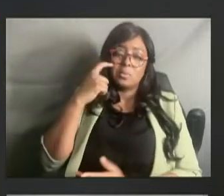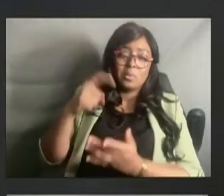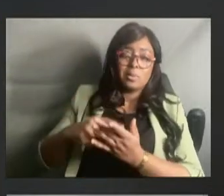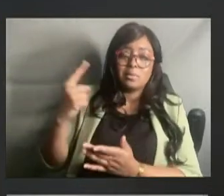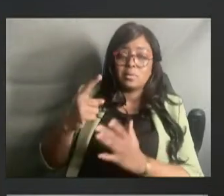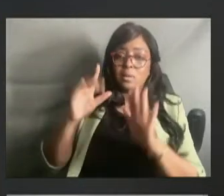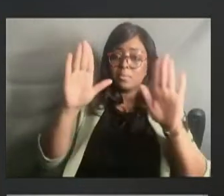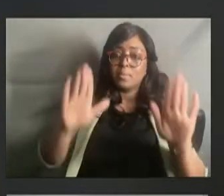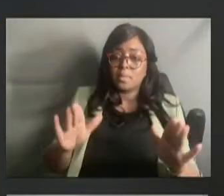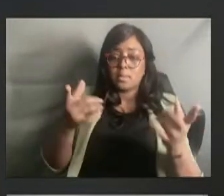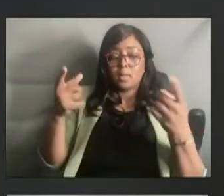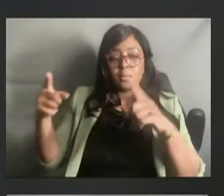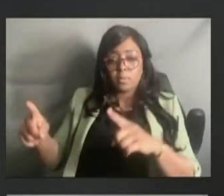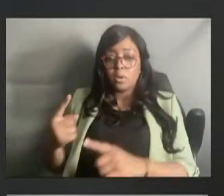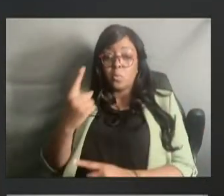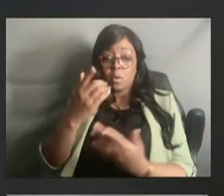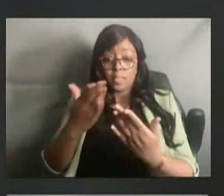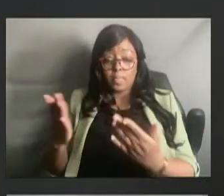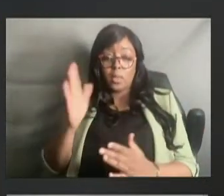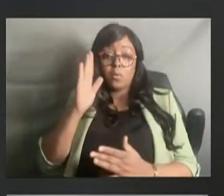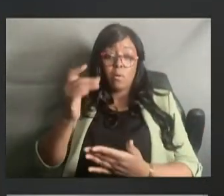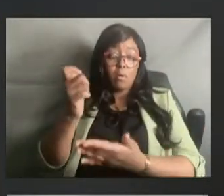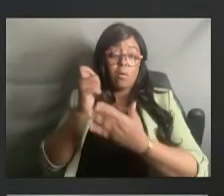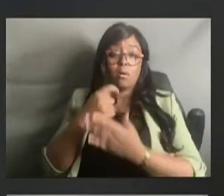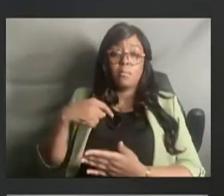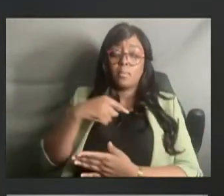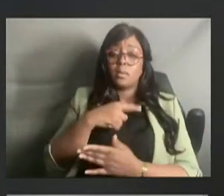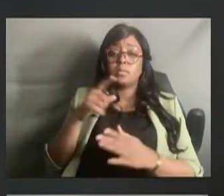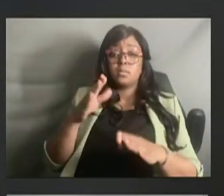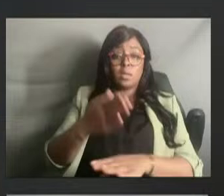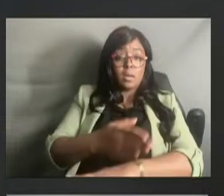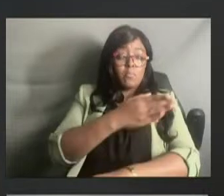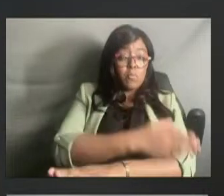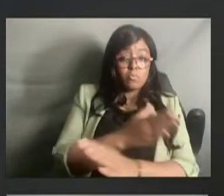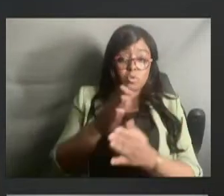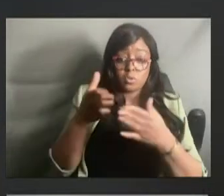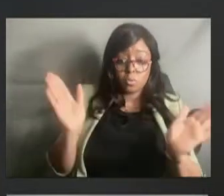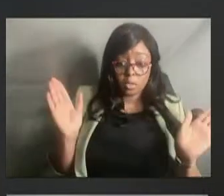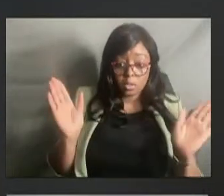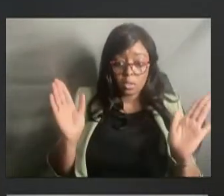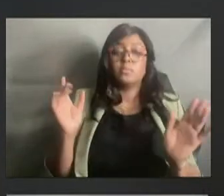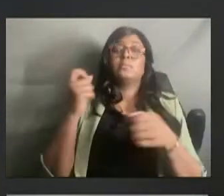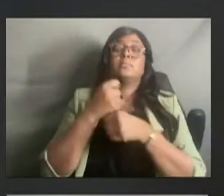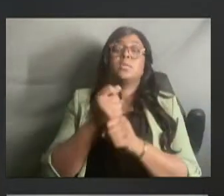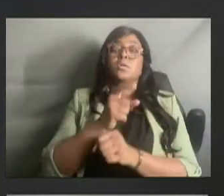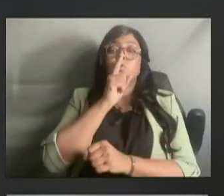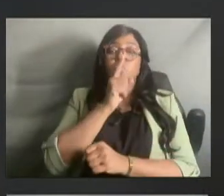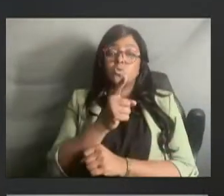don't have to go very far to see something amazing happening. One